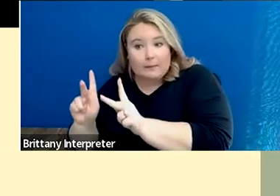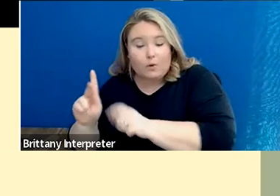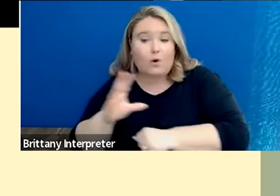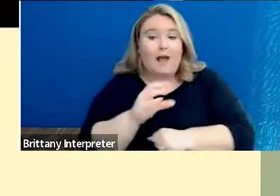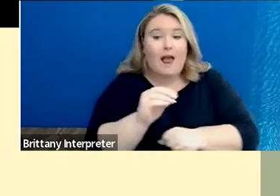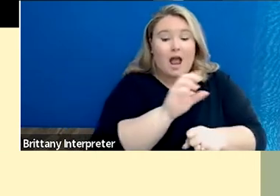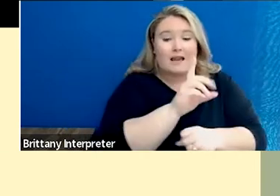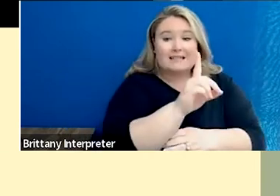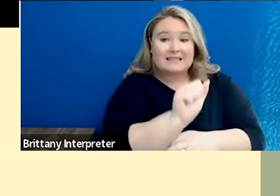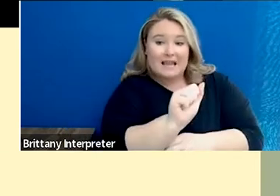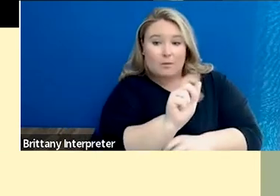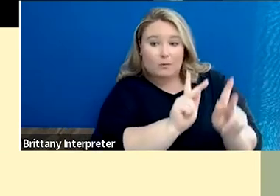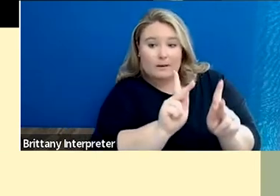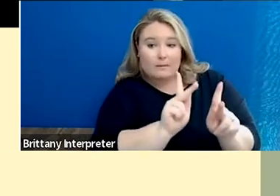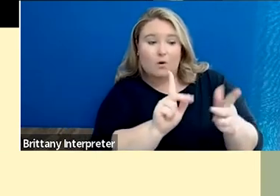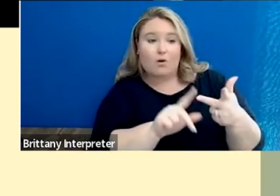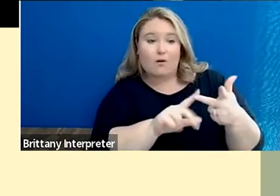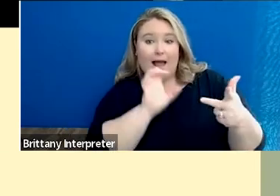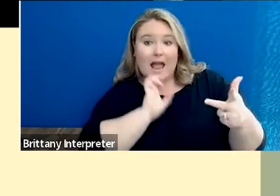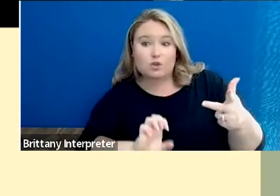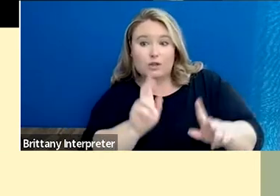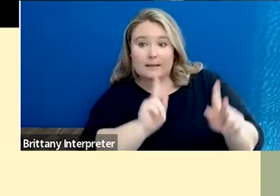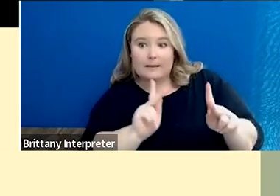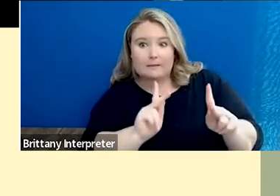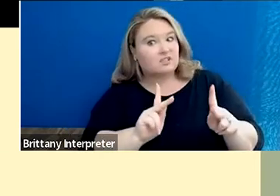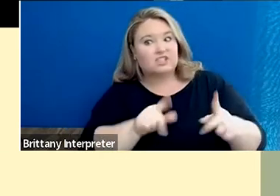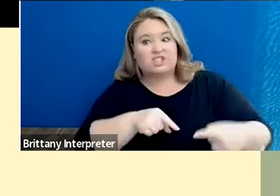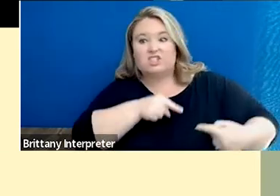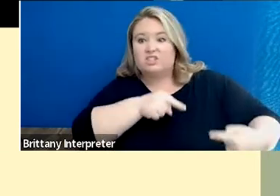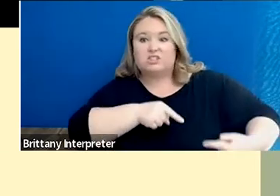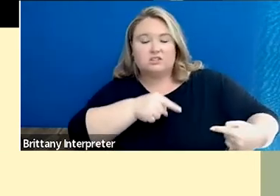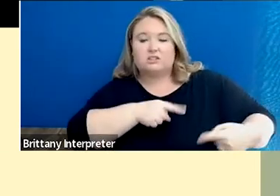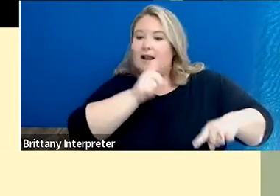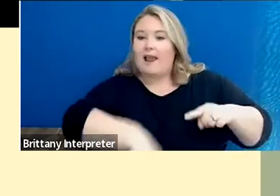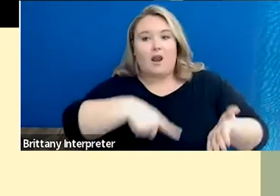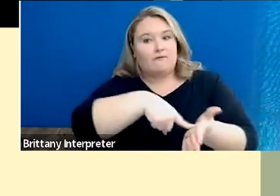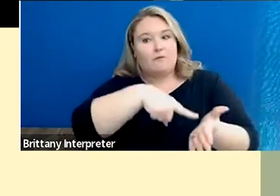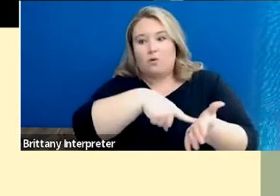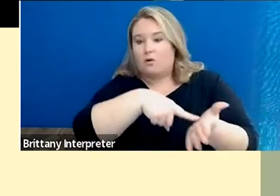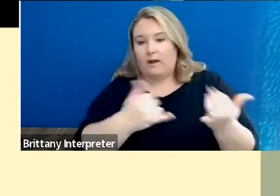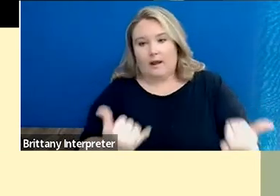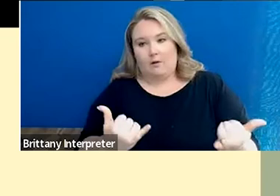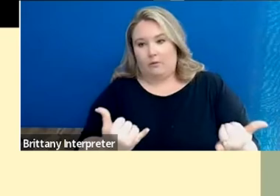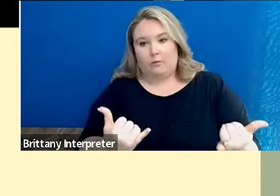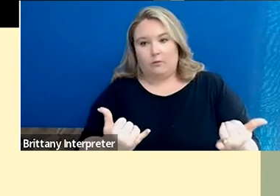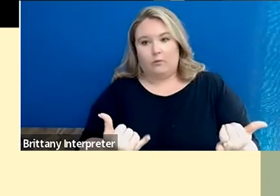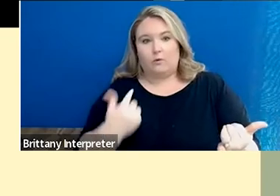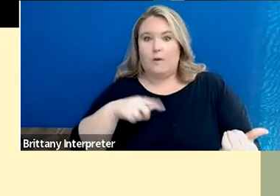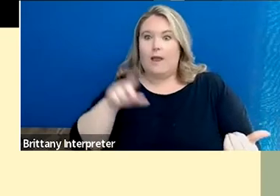especially persons with disabilities cannot and are struggling to afford this right now. So we have got to tackle this problem,